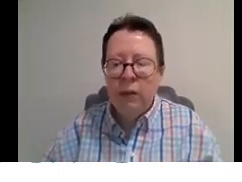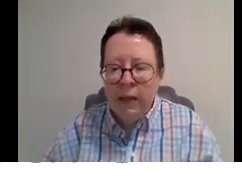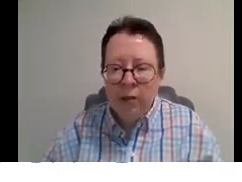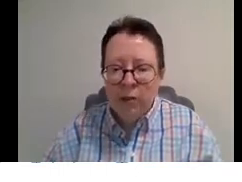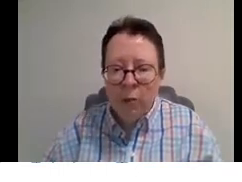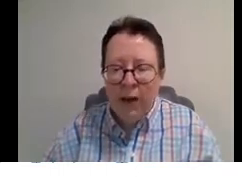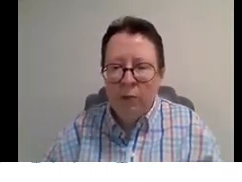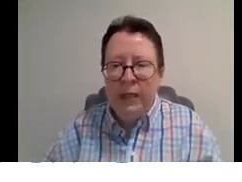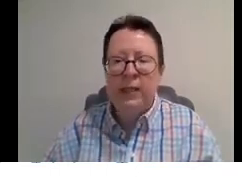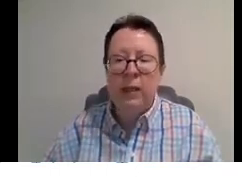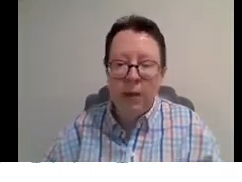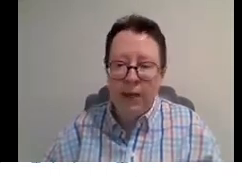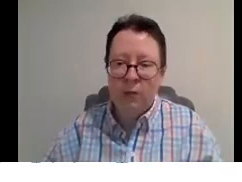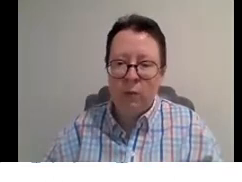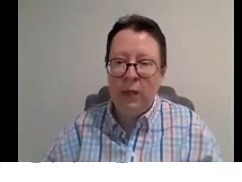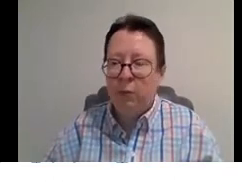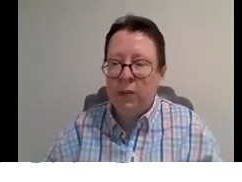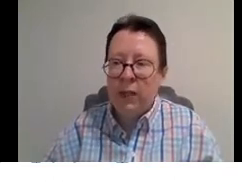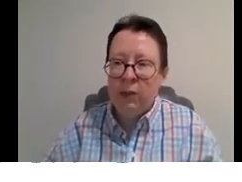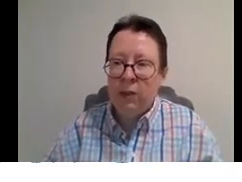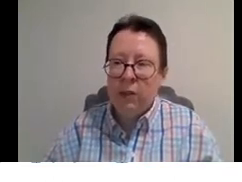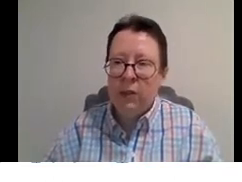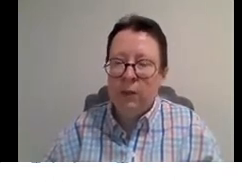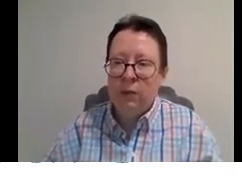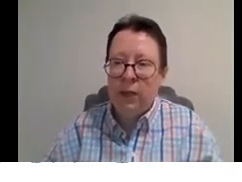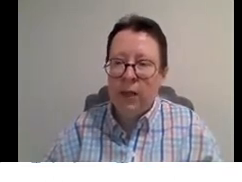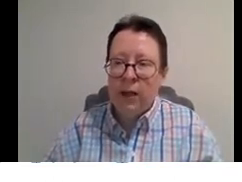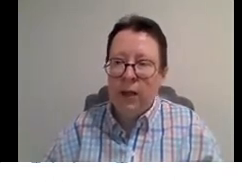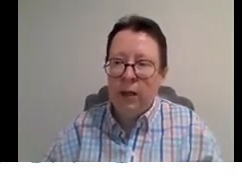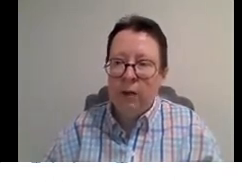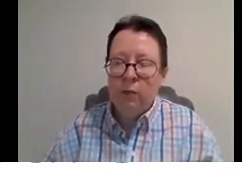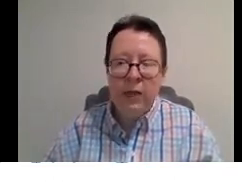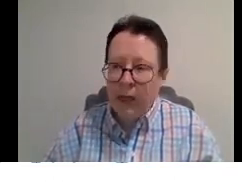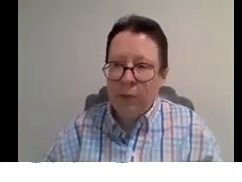on ventilators or had really serious, what people perceived as serious disabilities, uh really had